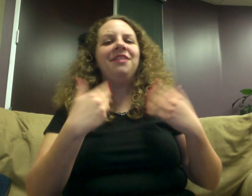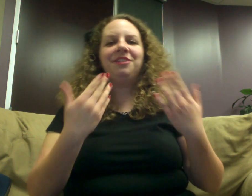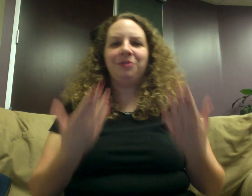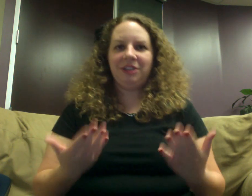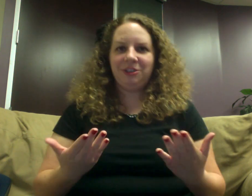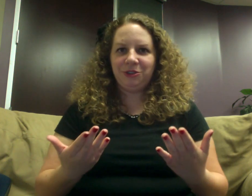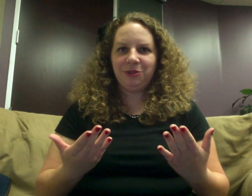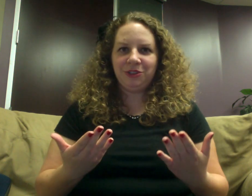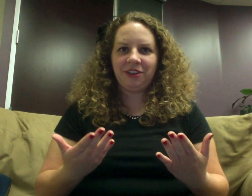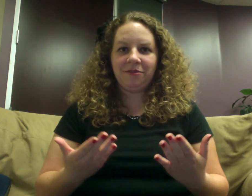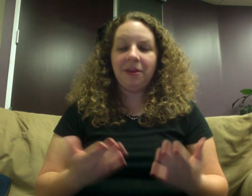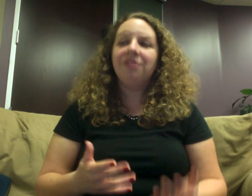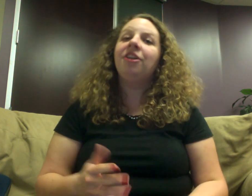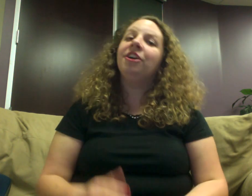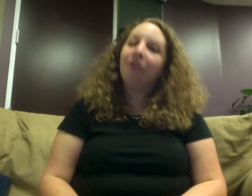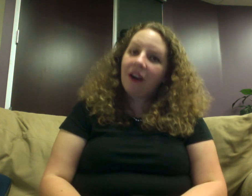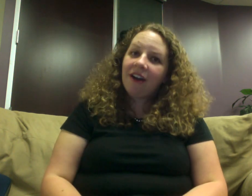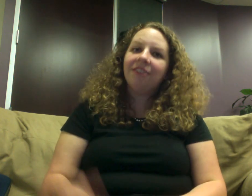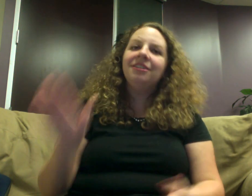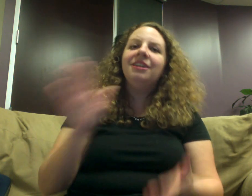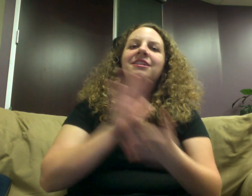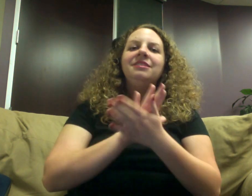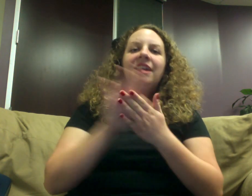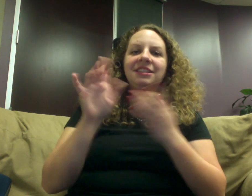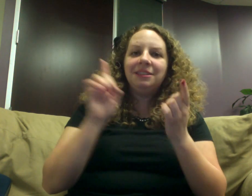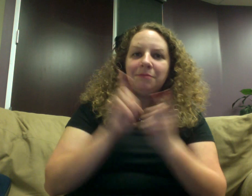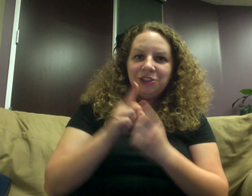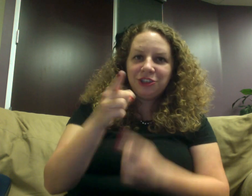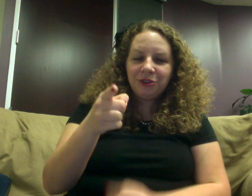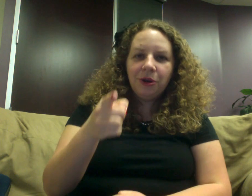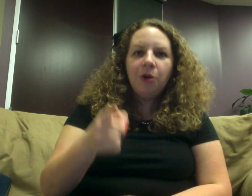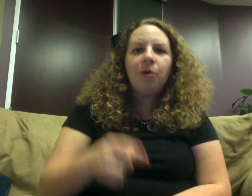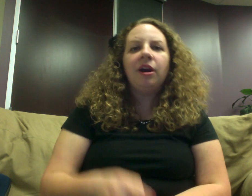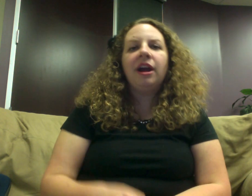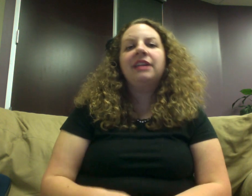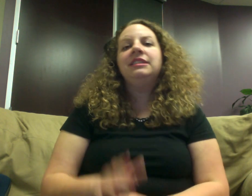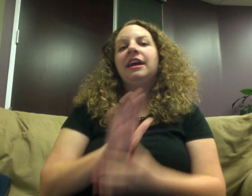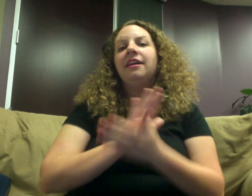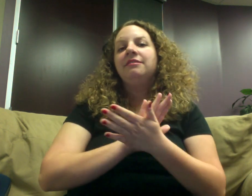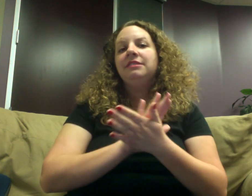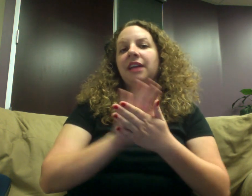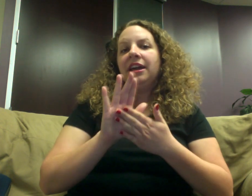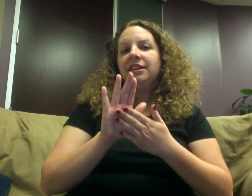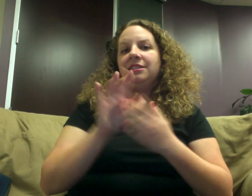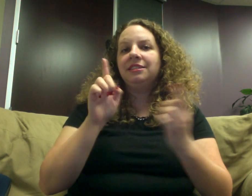and then you'll introduce yourself. Then I'll go ahh! NICE to MEET YOU or I can say NICE